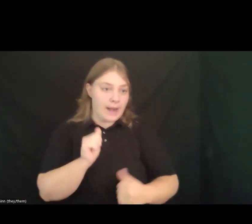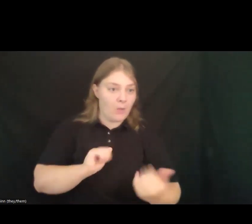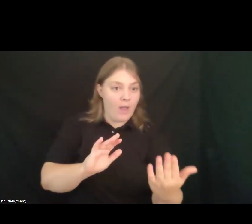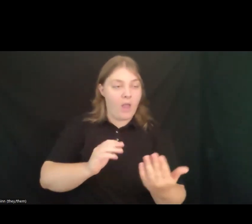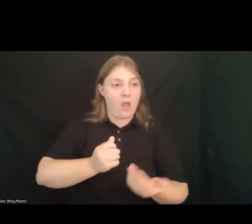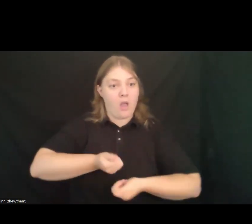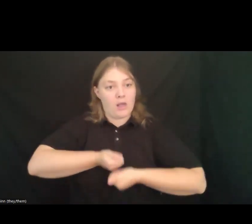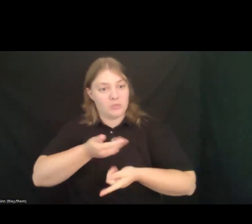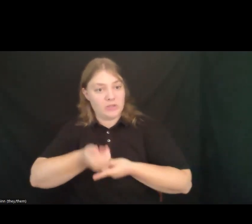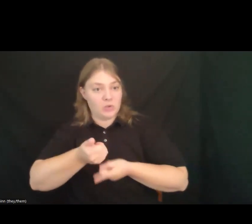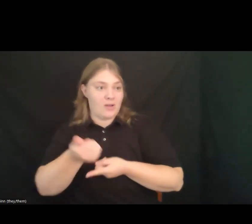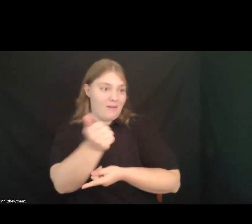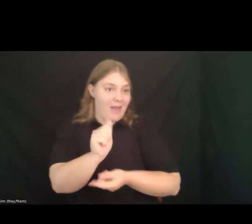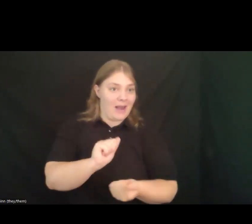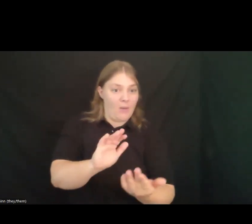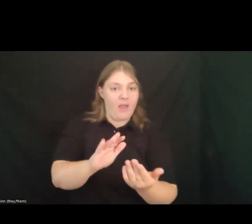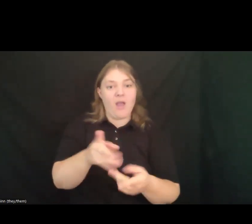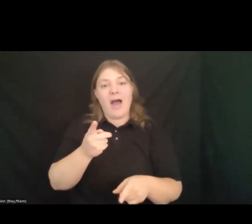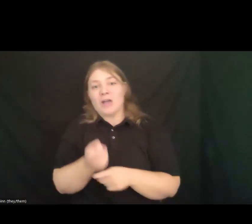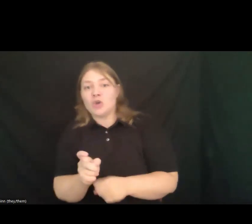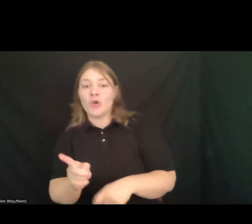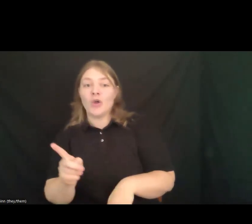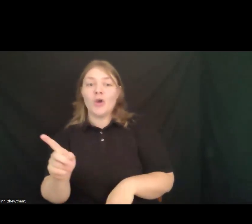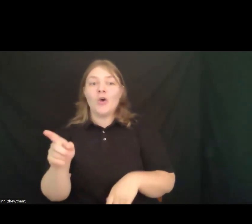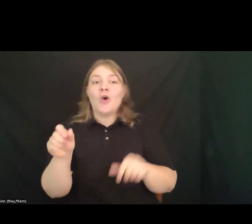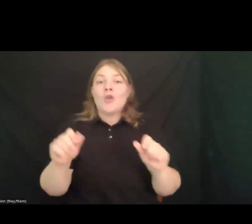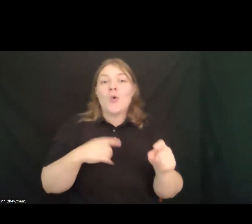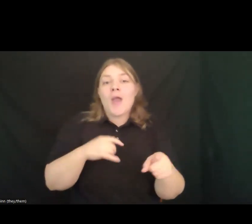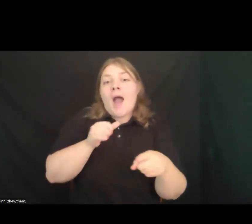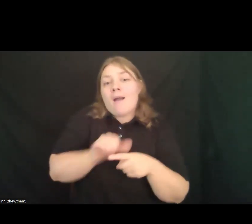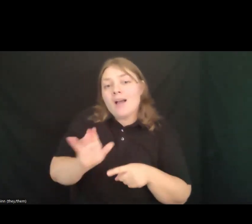um I always joke around you know like you can cuss after 12 you know because that's you know